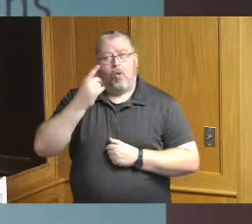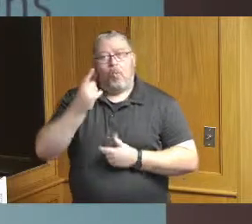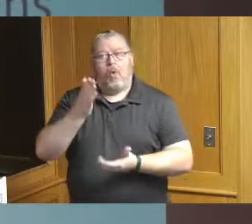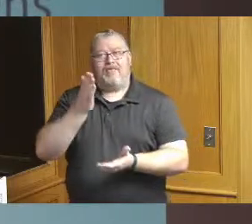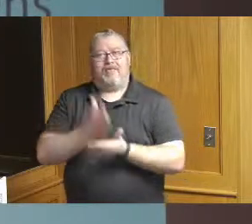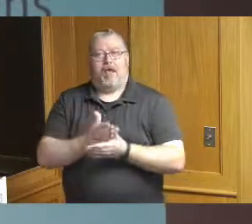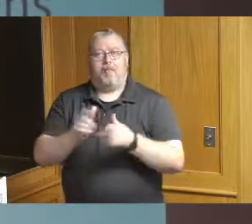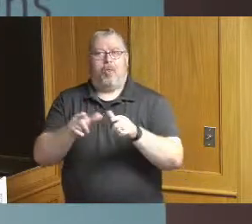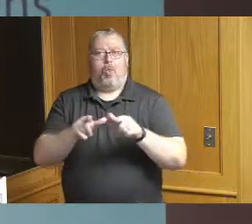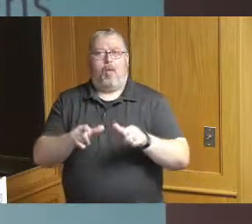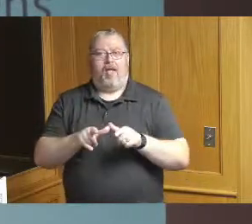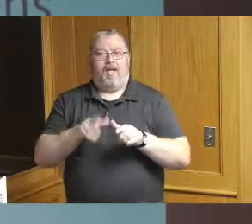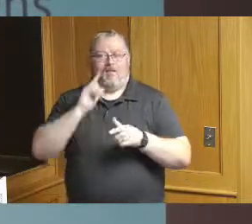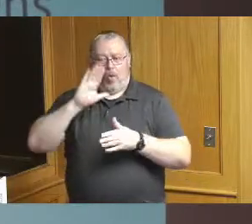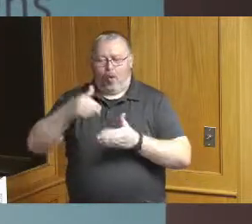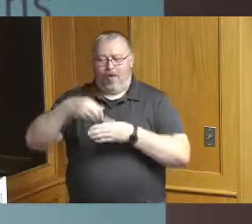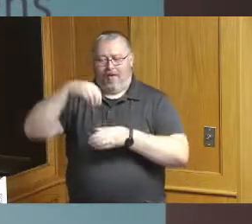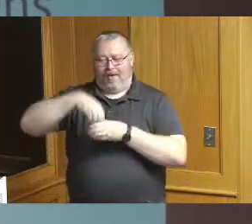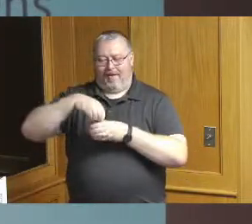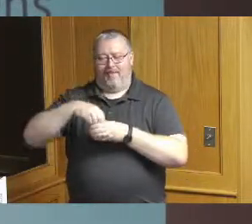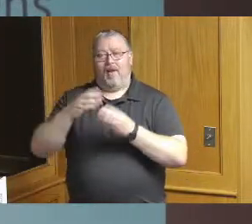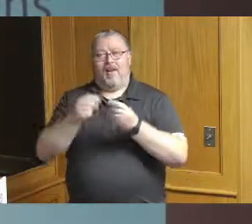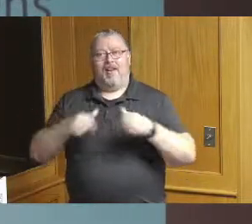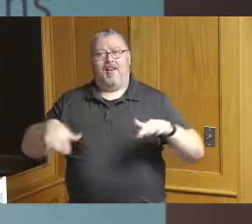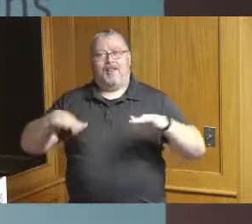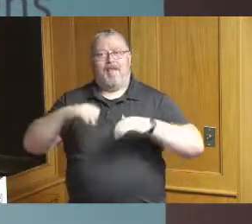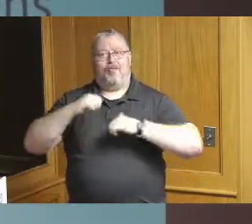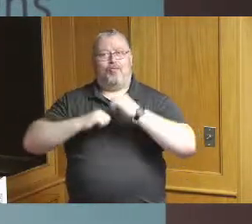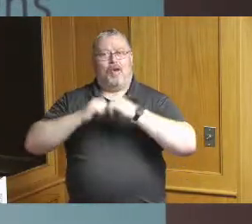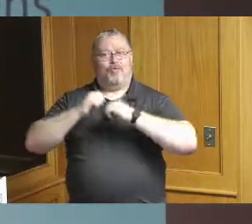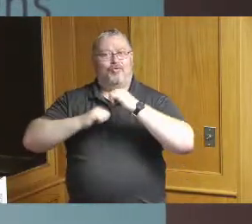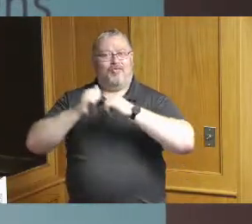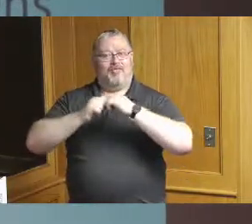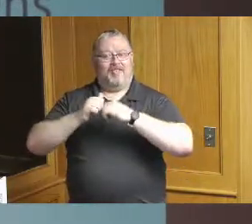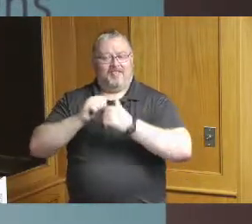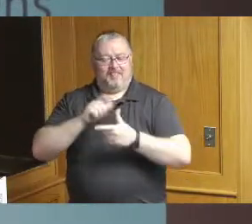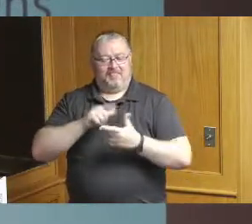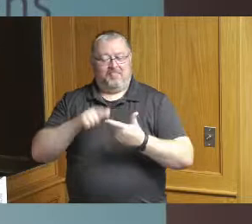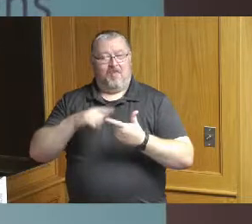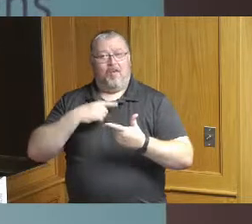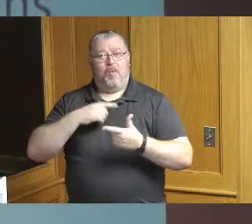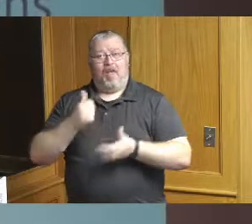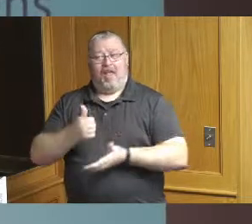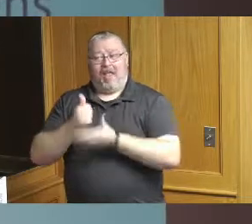do with land and infrastructure faster delivery enabling the departments to respond effectively